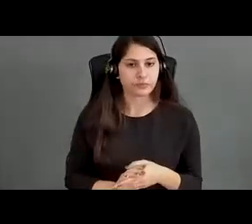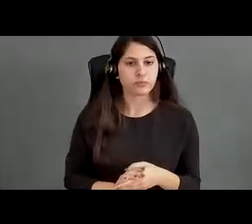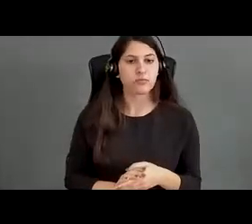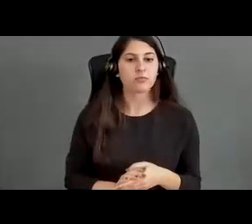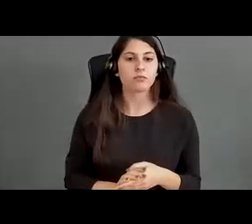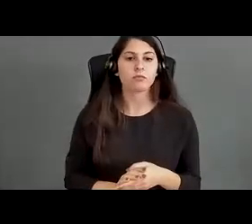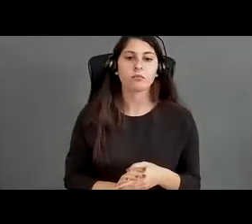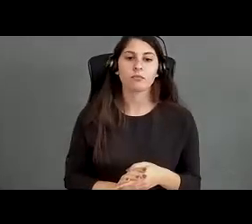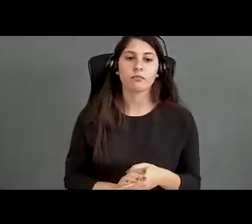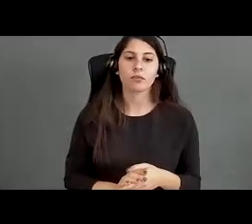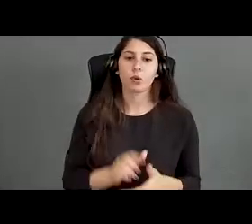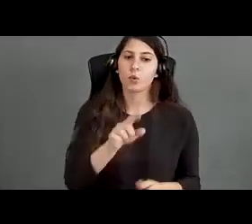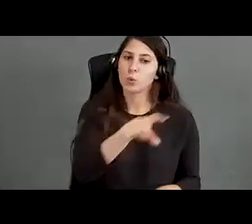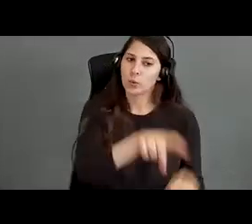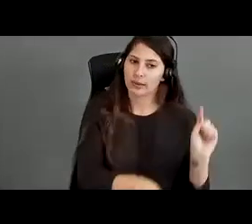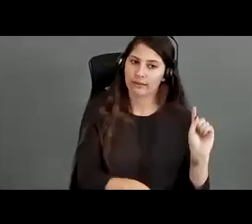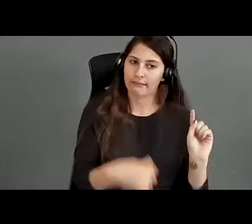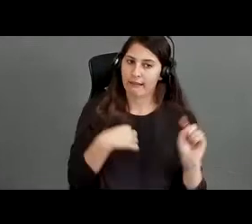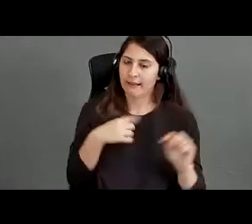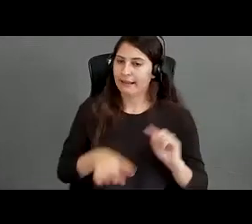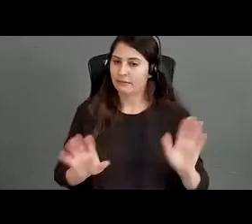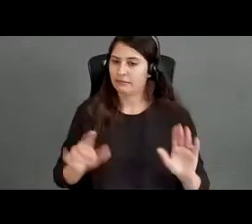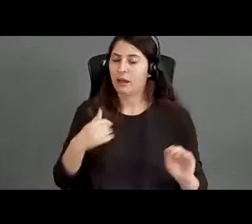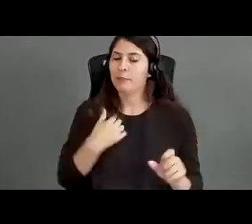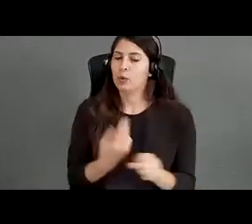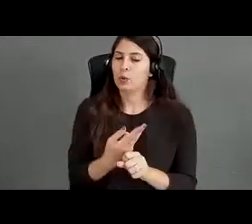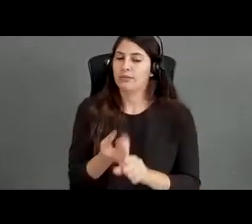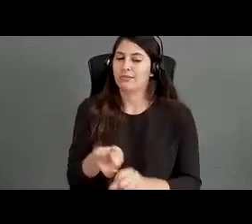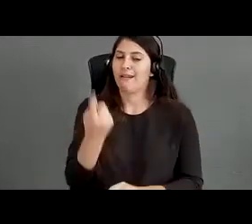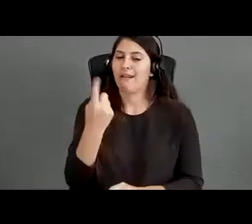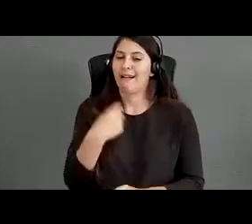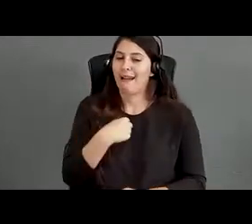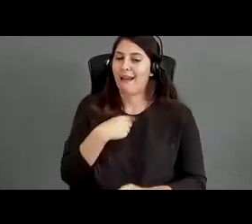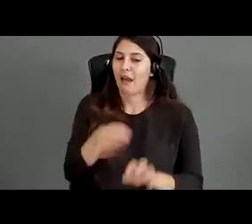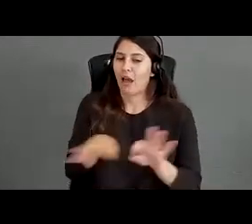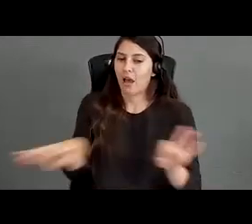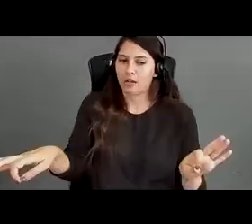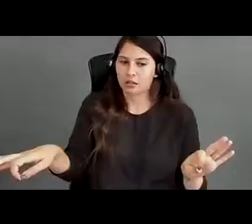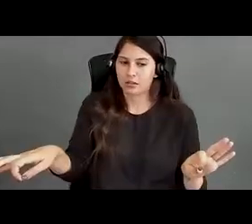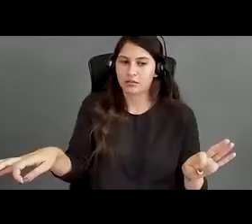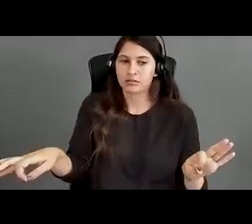I can't, not you, I'm gonna use an I-statement. I can't emphasize enough,